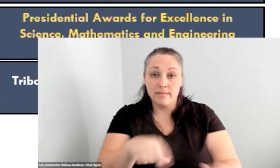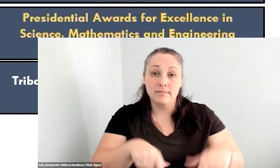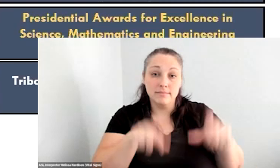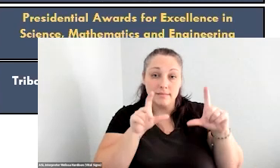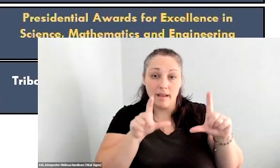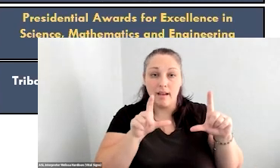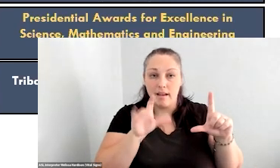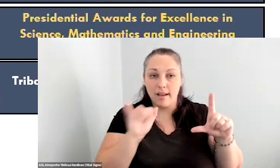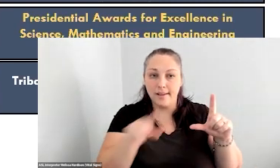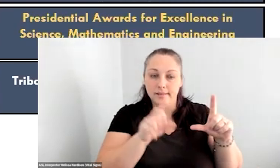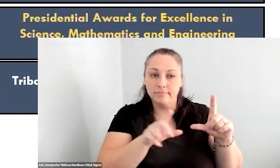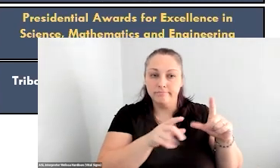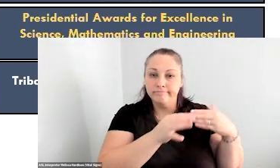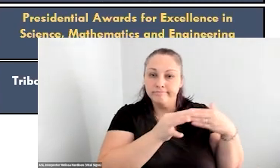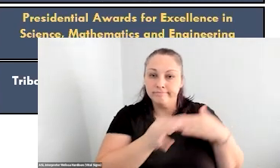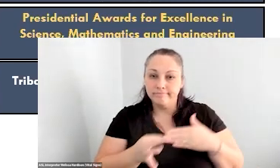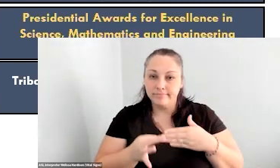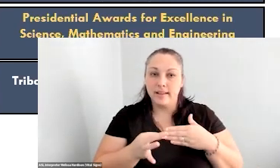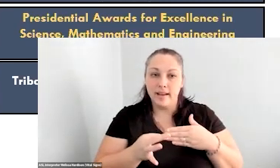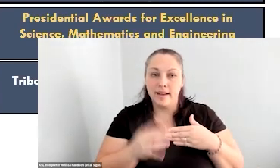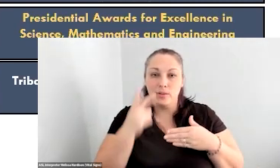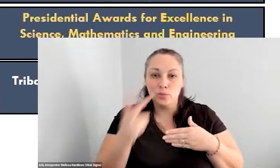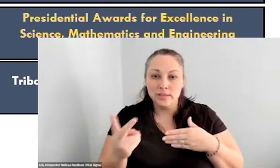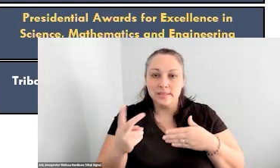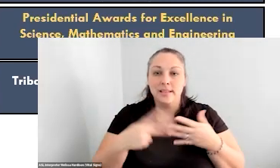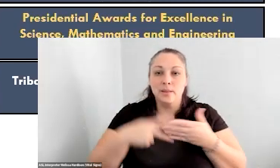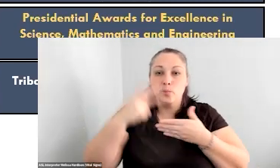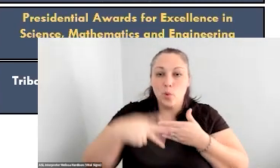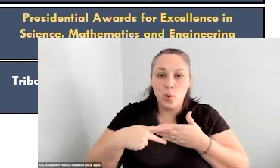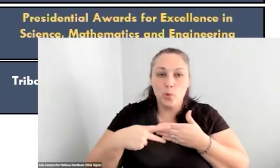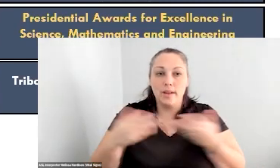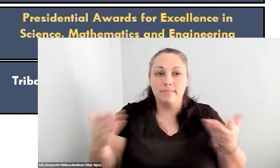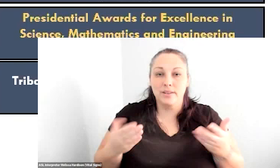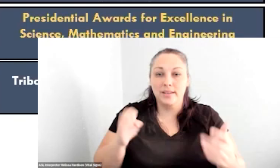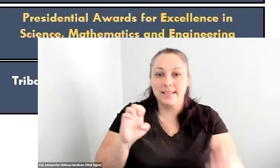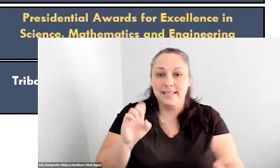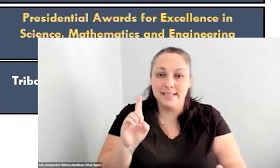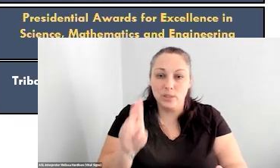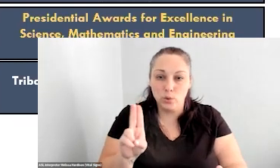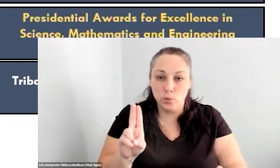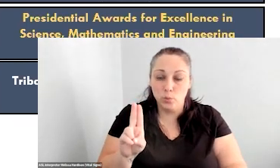We will spend the rest of the time in this talk providing details about these programs.